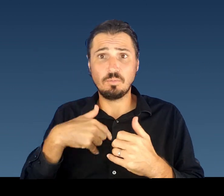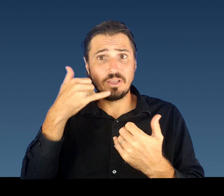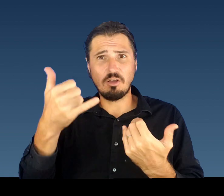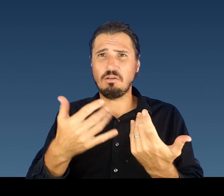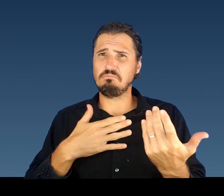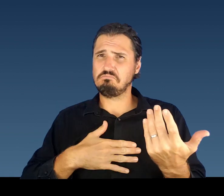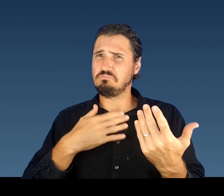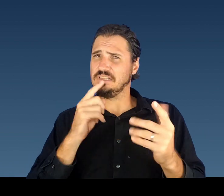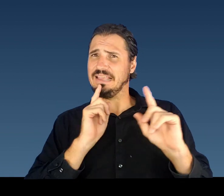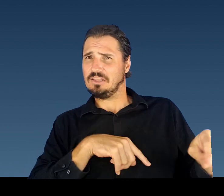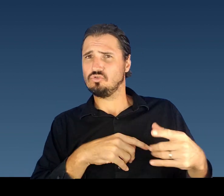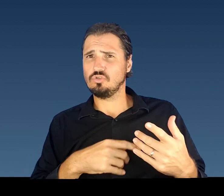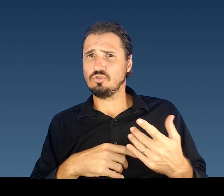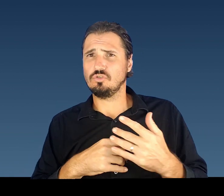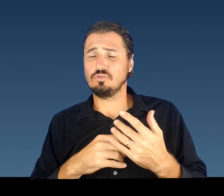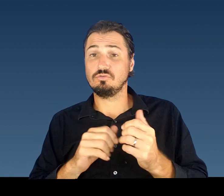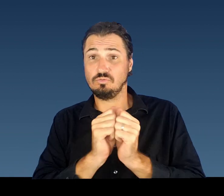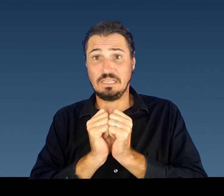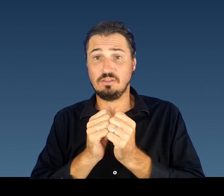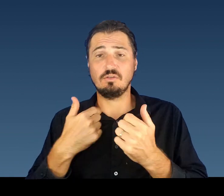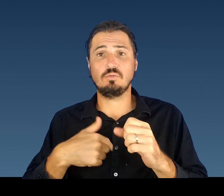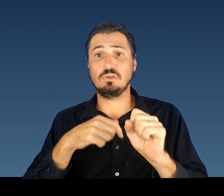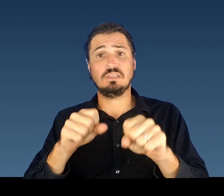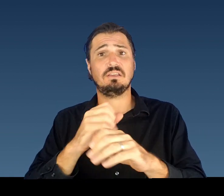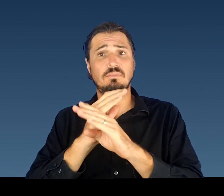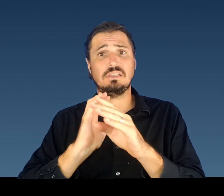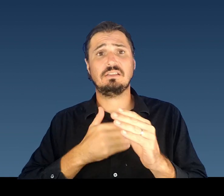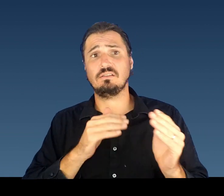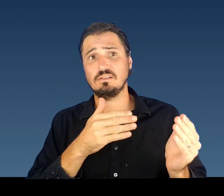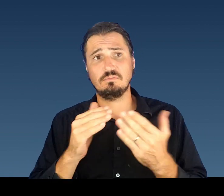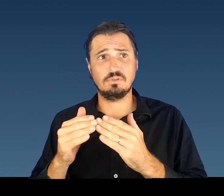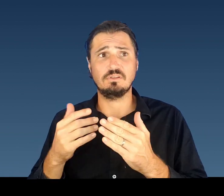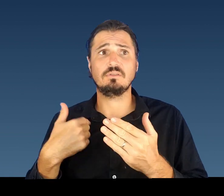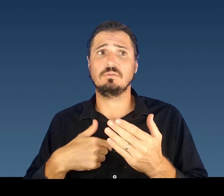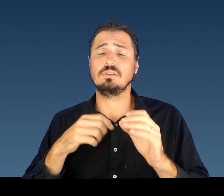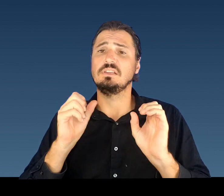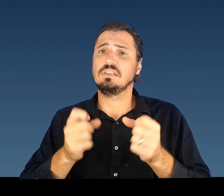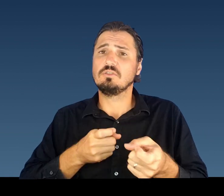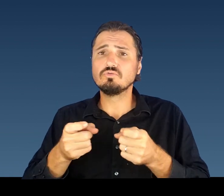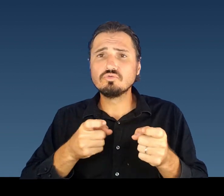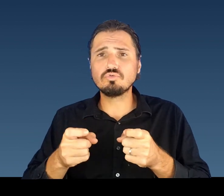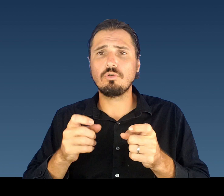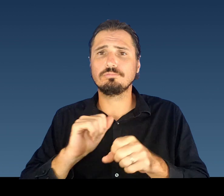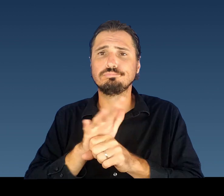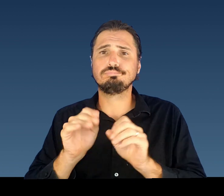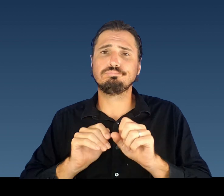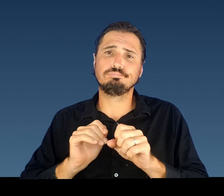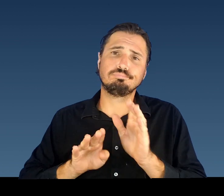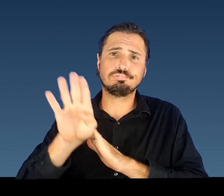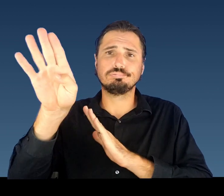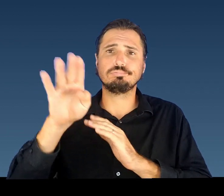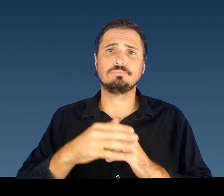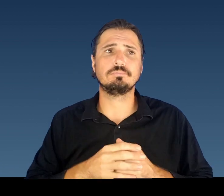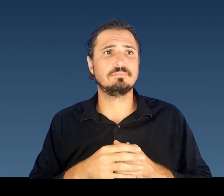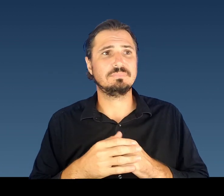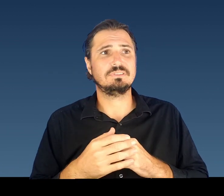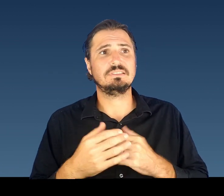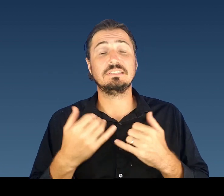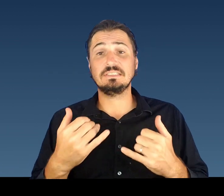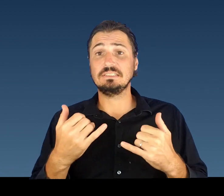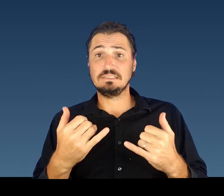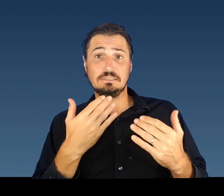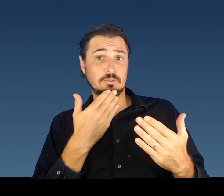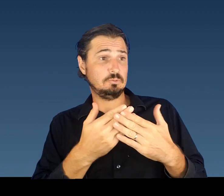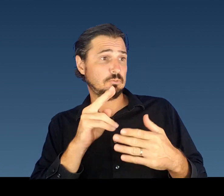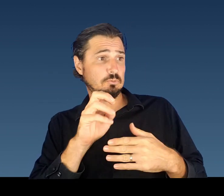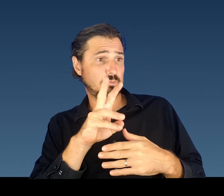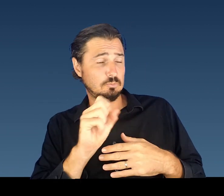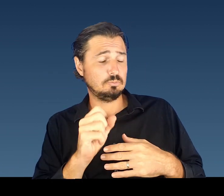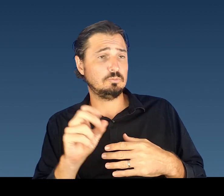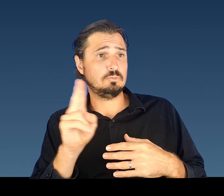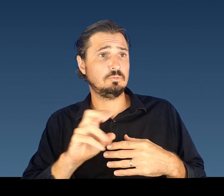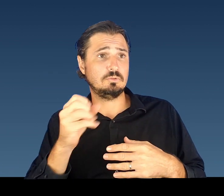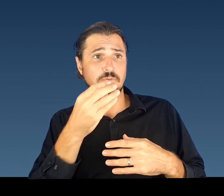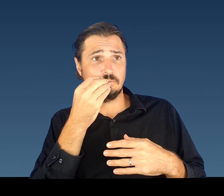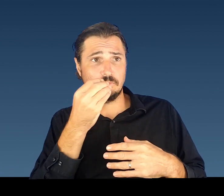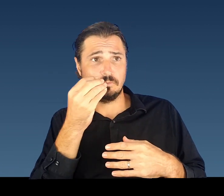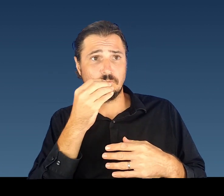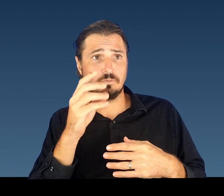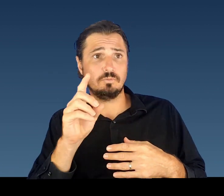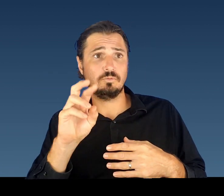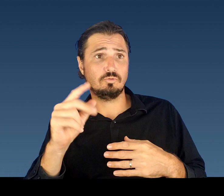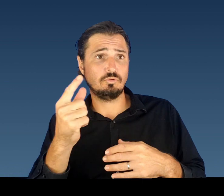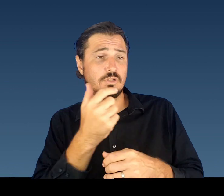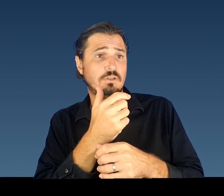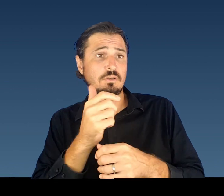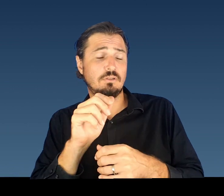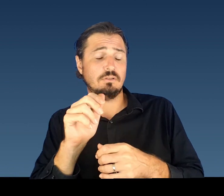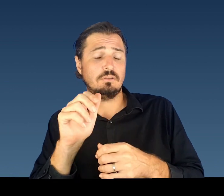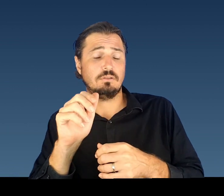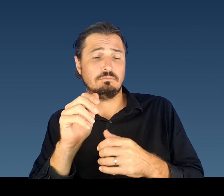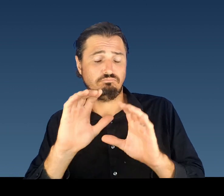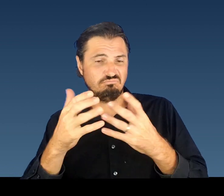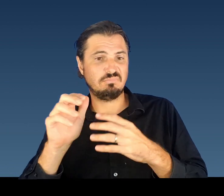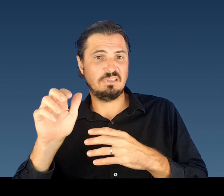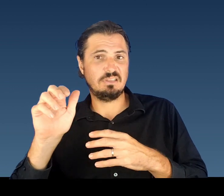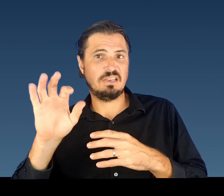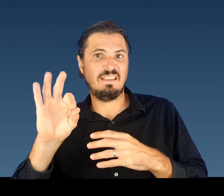The great majority of people who are hospitalized now are un-vaccinated individuals. The FDA is currently reviewing the additional data that will enable it to issue full approval for the vaccines.